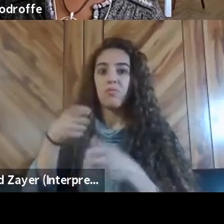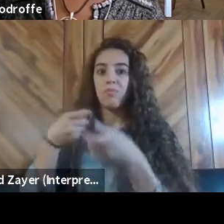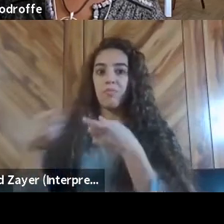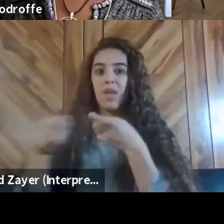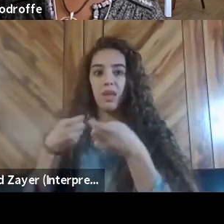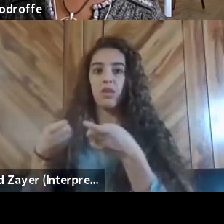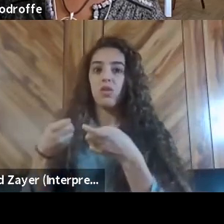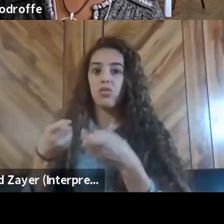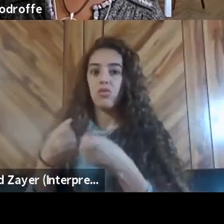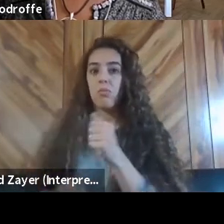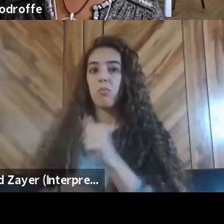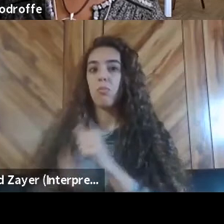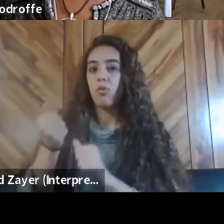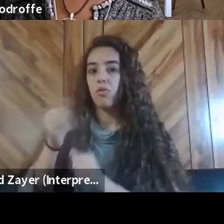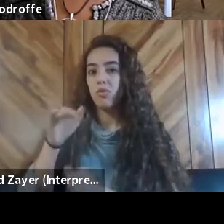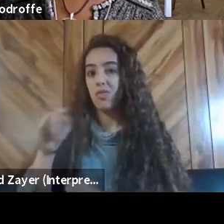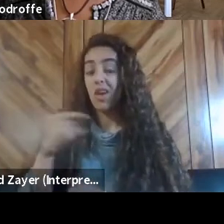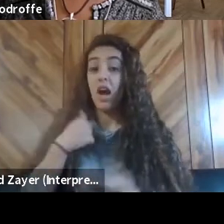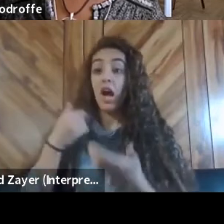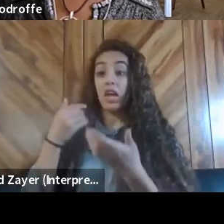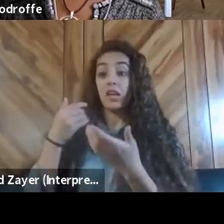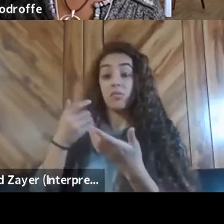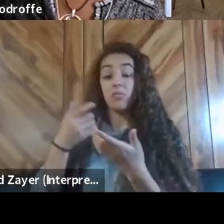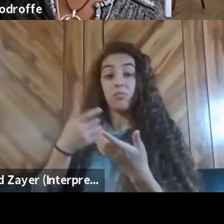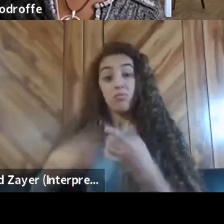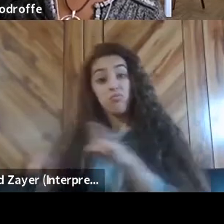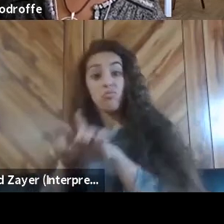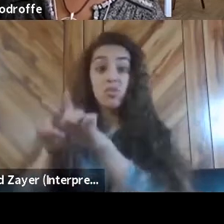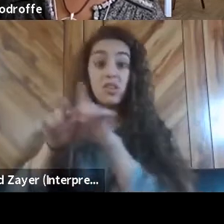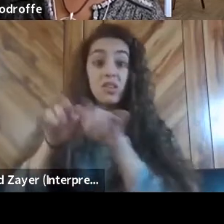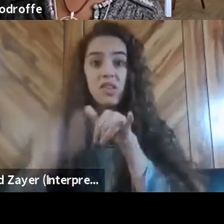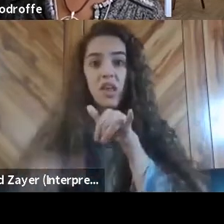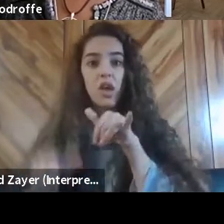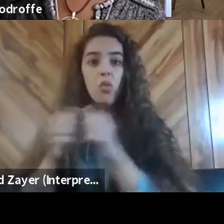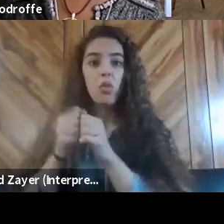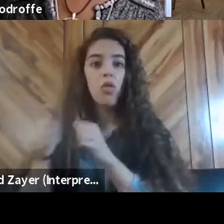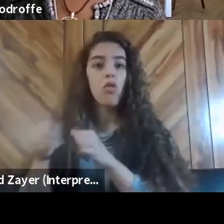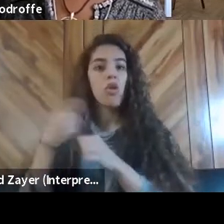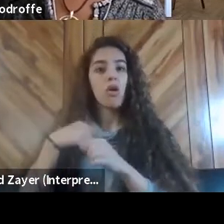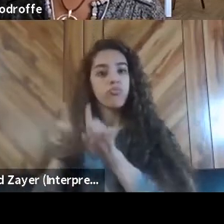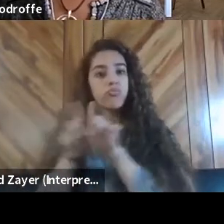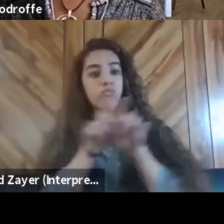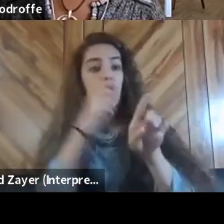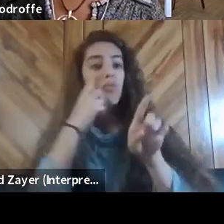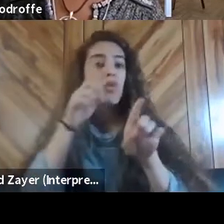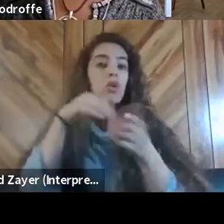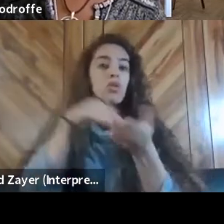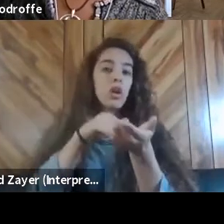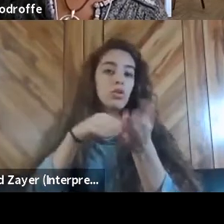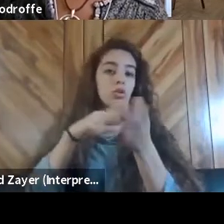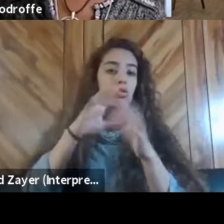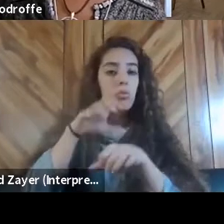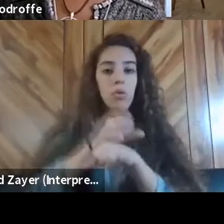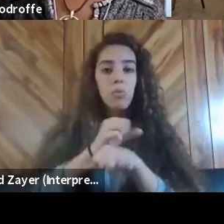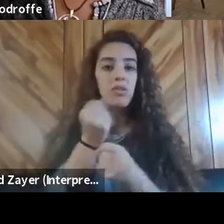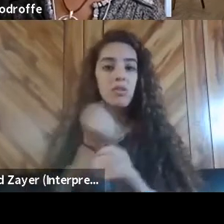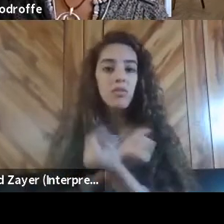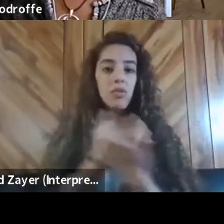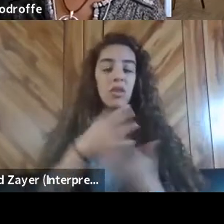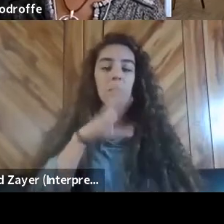I mean, I would, you know, make sure we got to all the doctor's appointments and everything else. But I was there to make